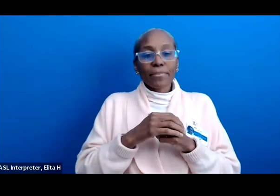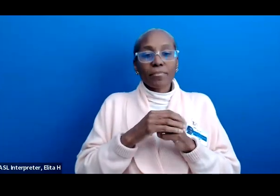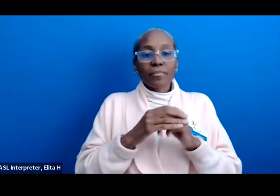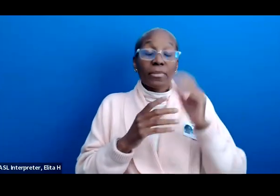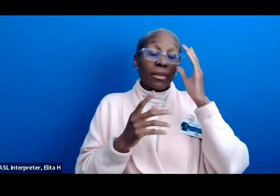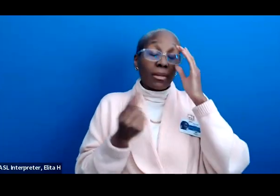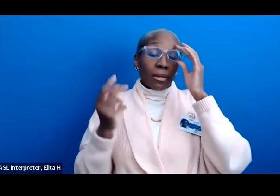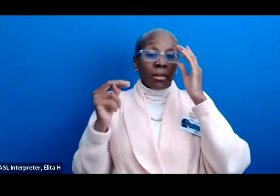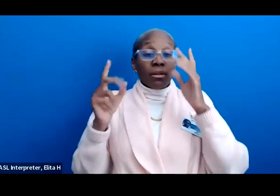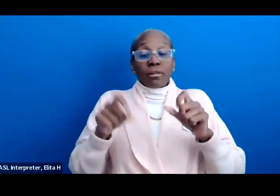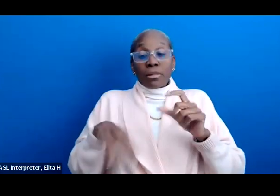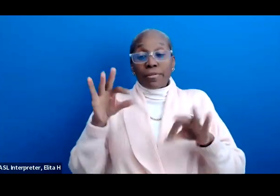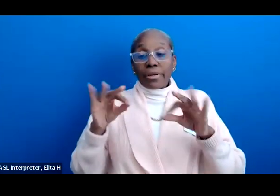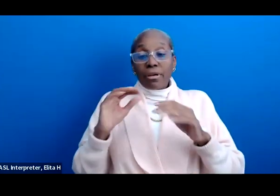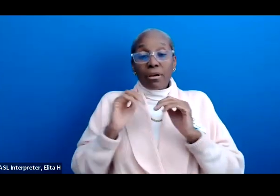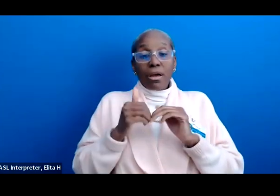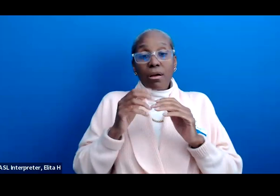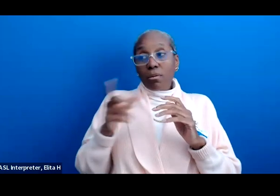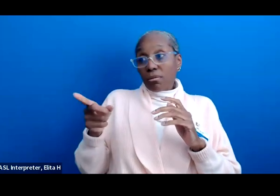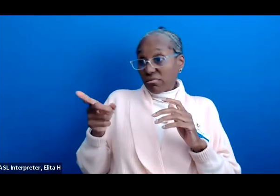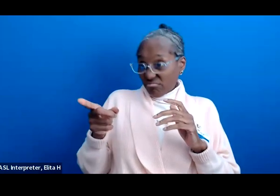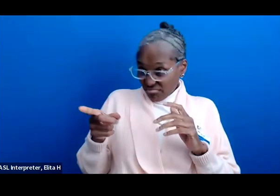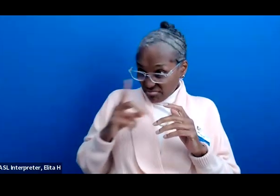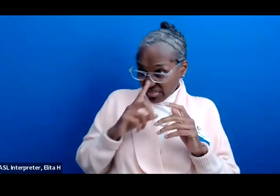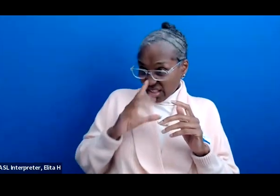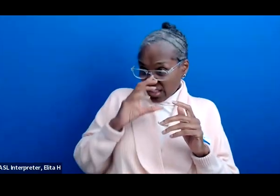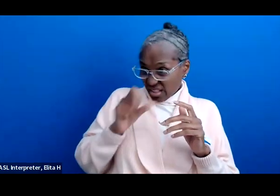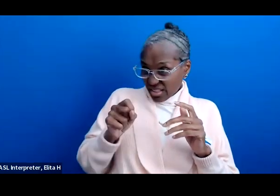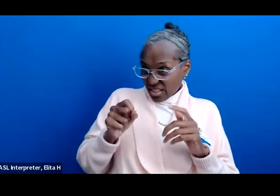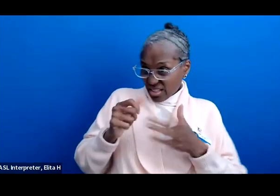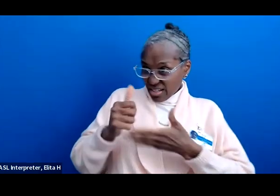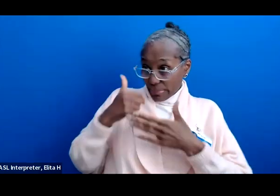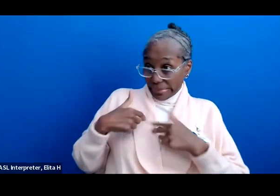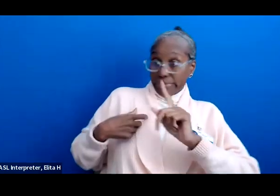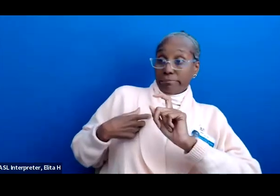Then you can find out how interested they are in helping you and your cause.